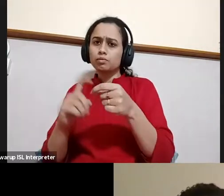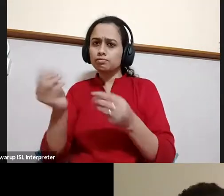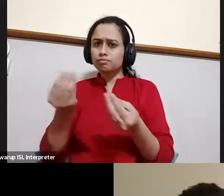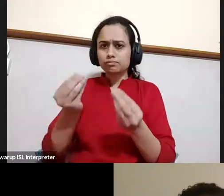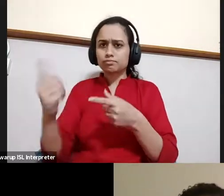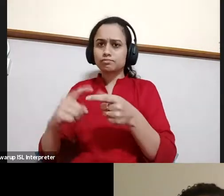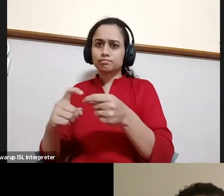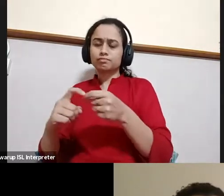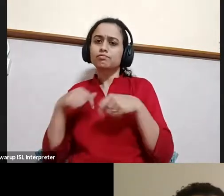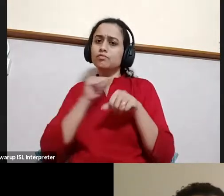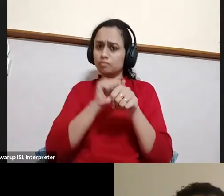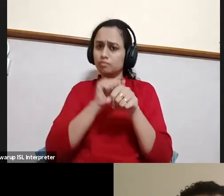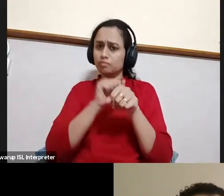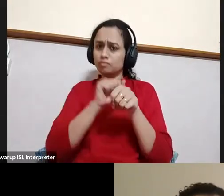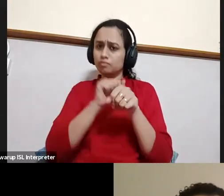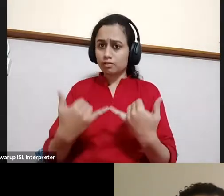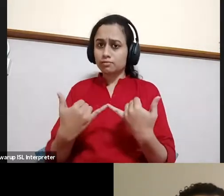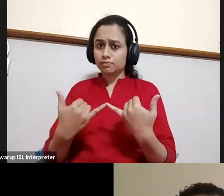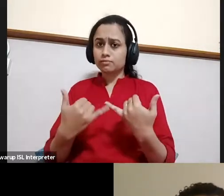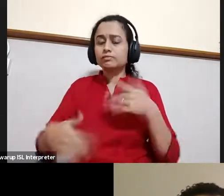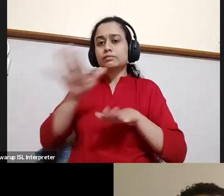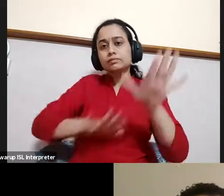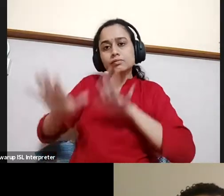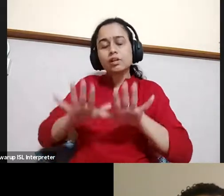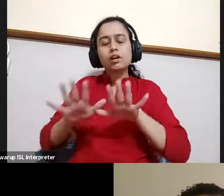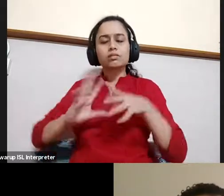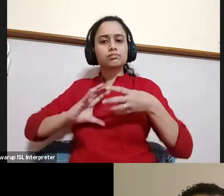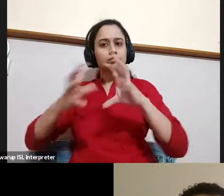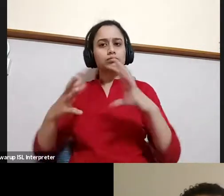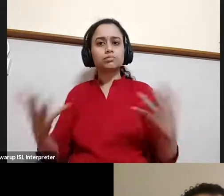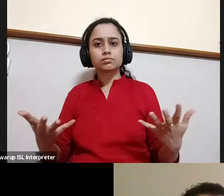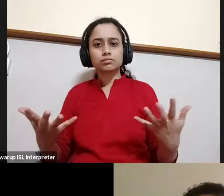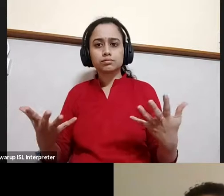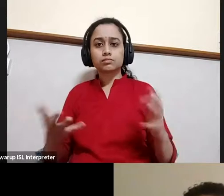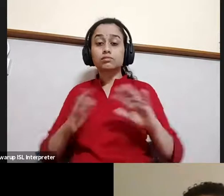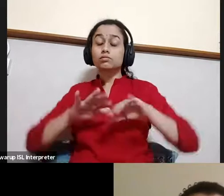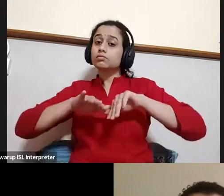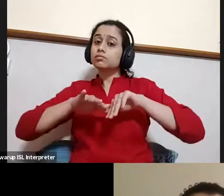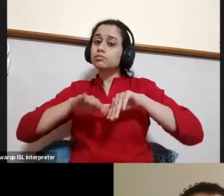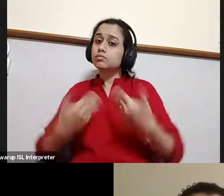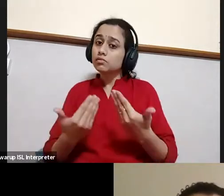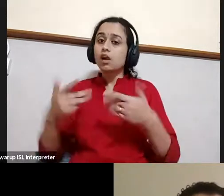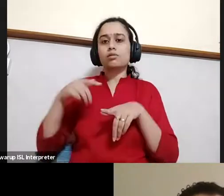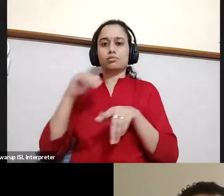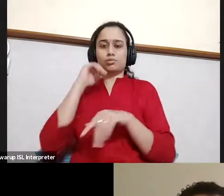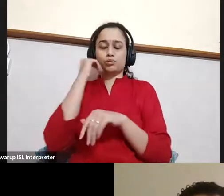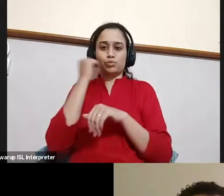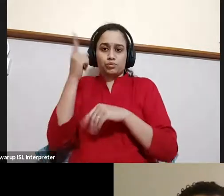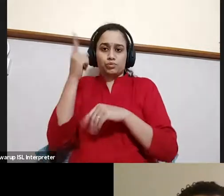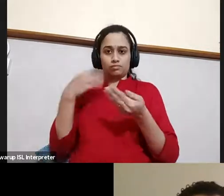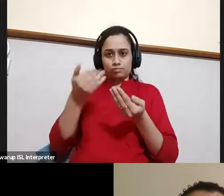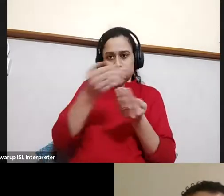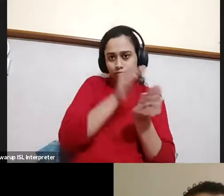with early in this ex planning process was how did how does Suresh's archive go move beyond the